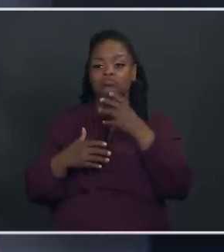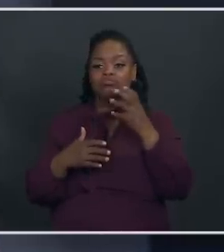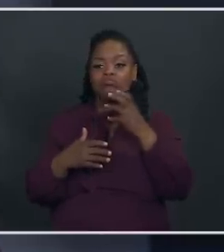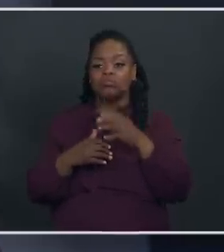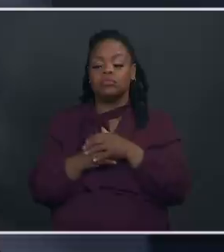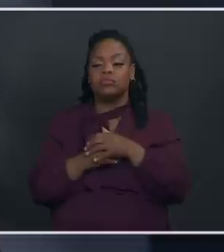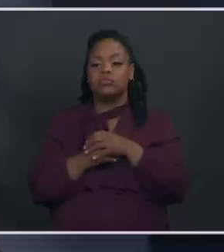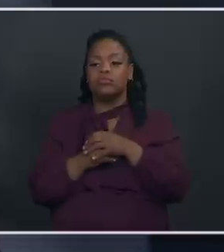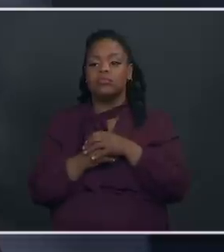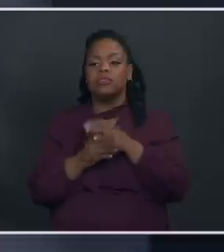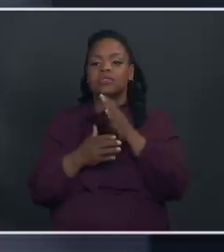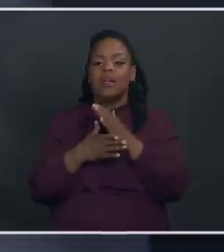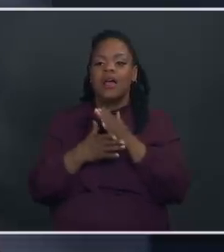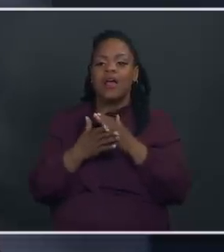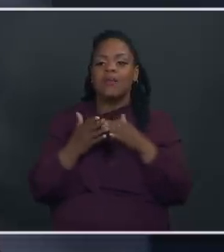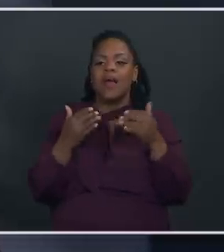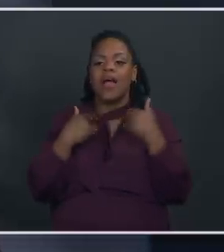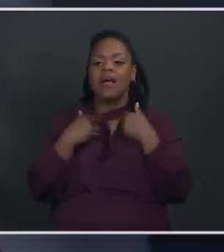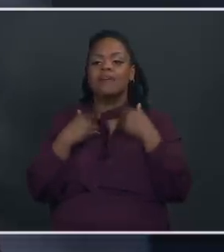an hour for 24 sustained hours.